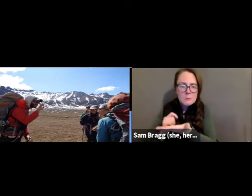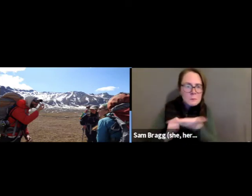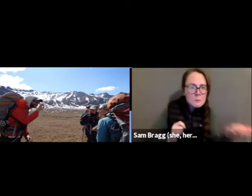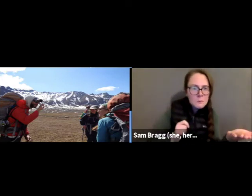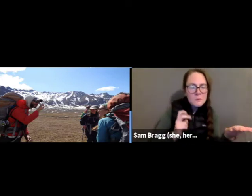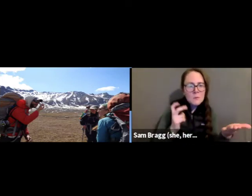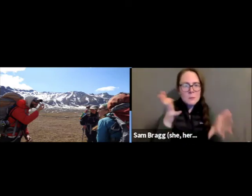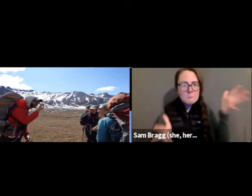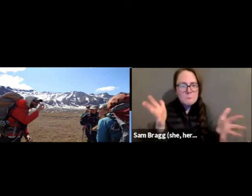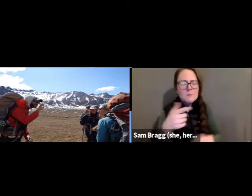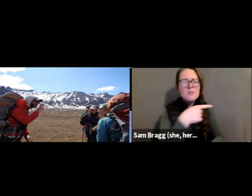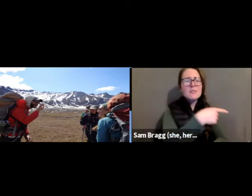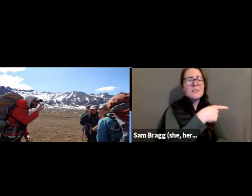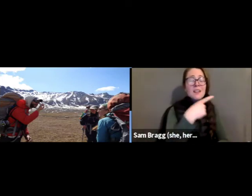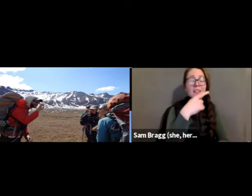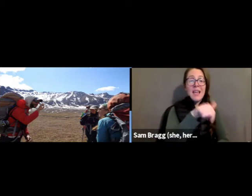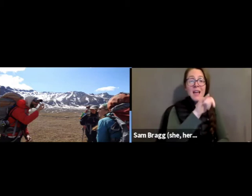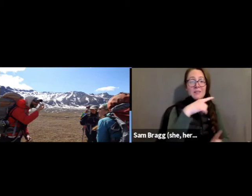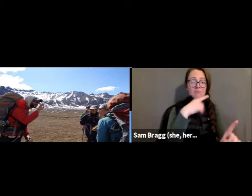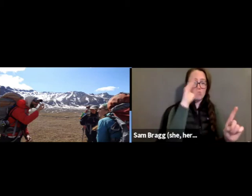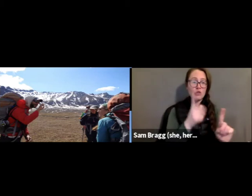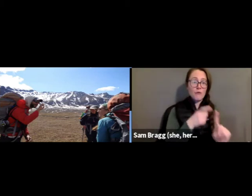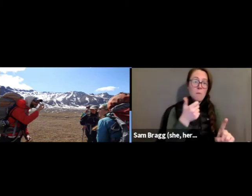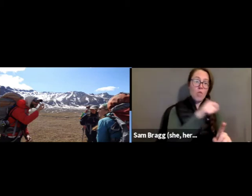they started writing down comments and that was how they communicated with this other leader that